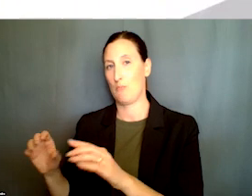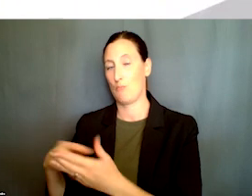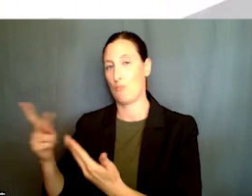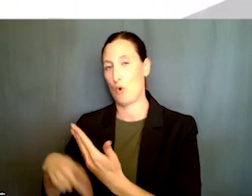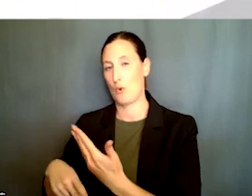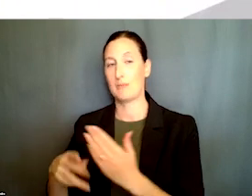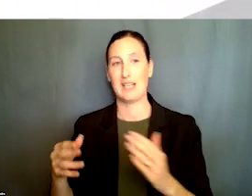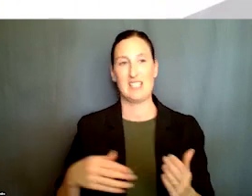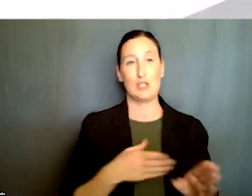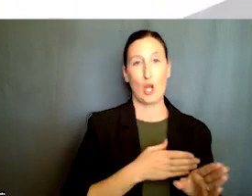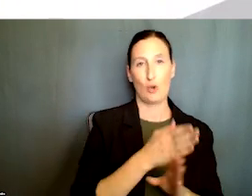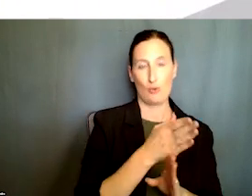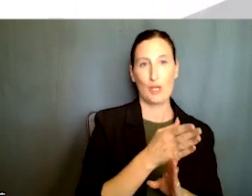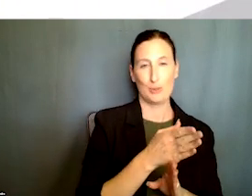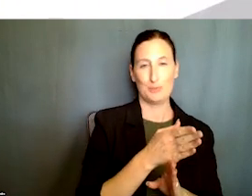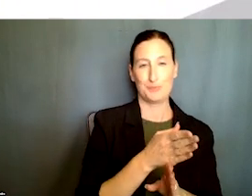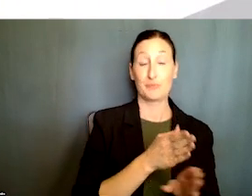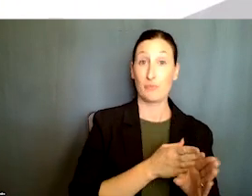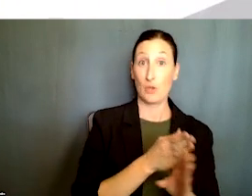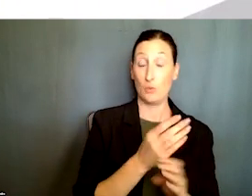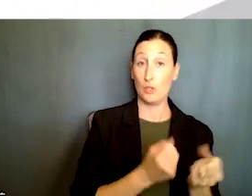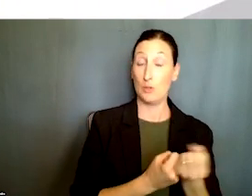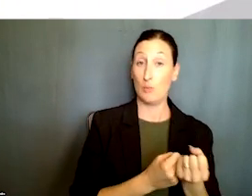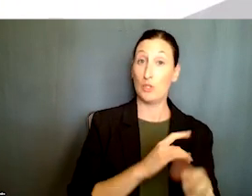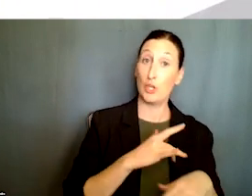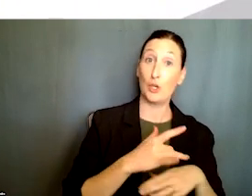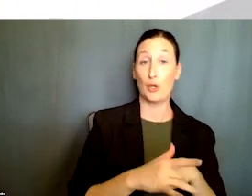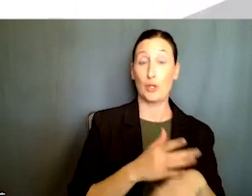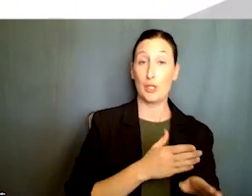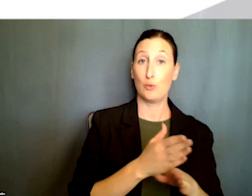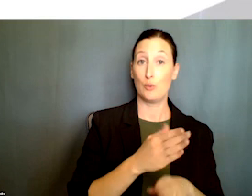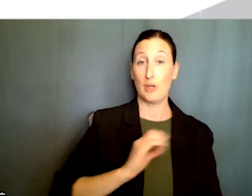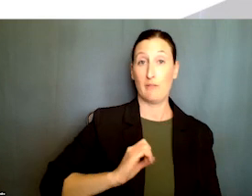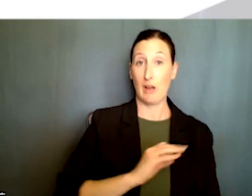The NSF Career Program supports early career faculty who have the potential to serve as